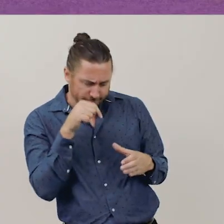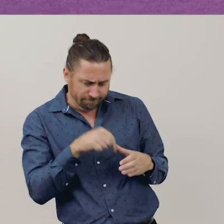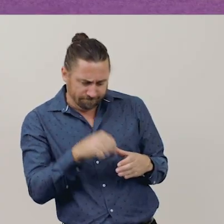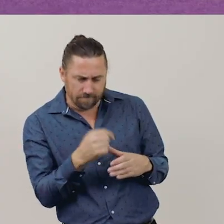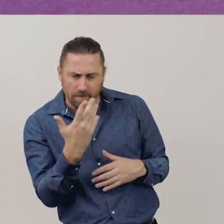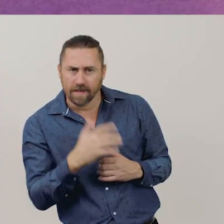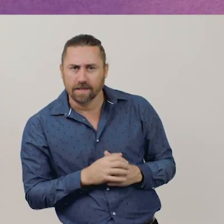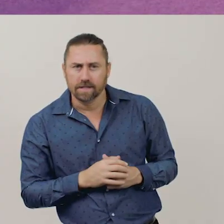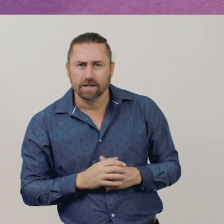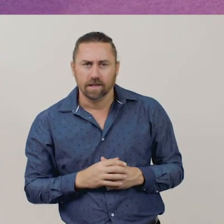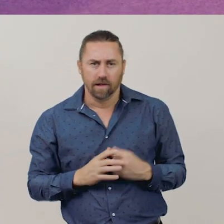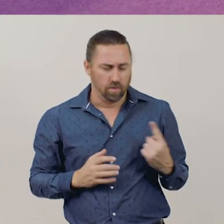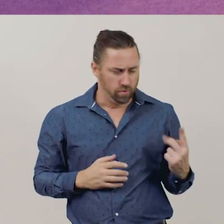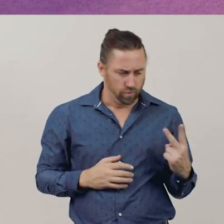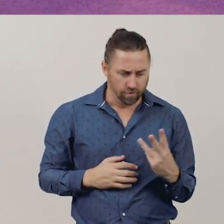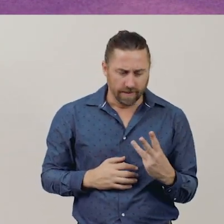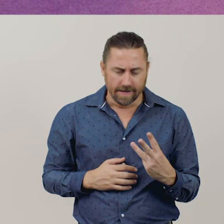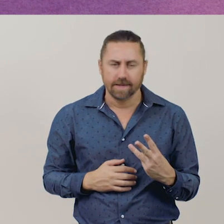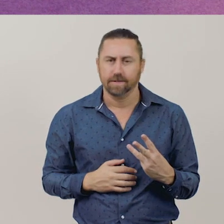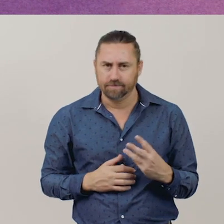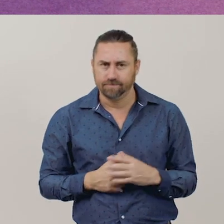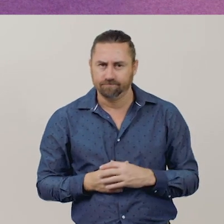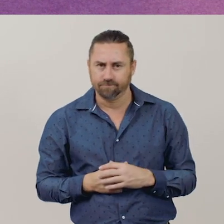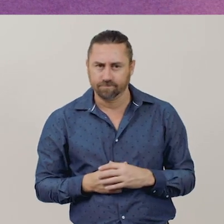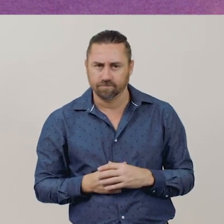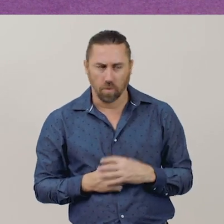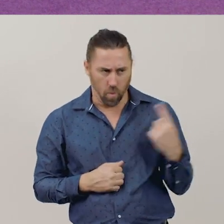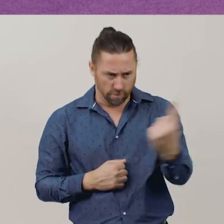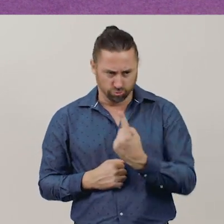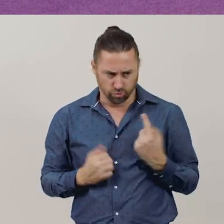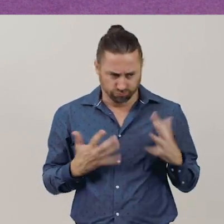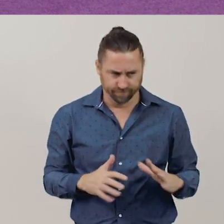1, 2, 3. Now we each have 1.